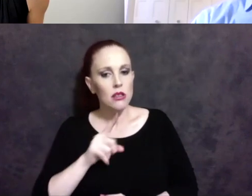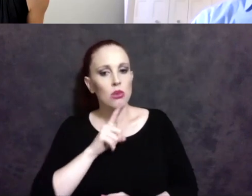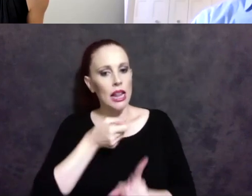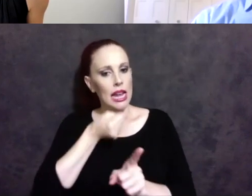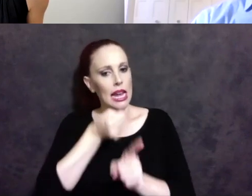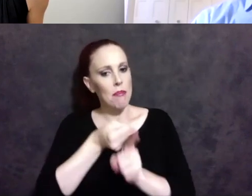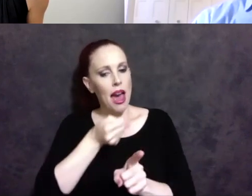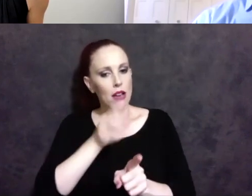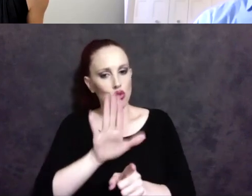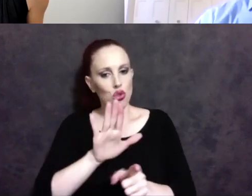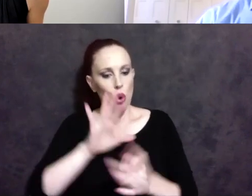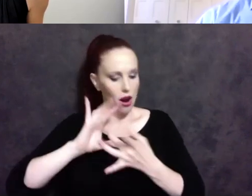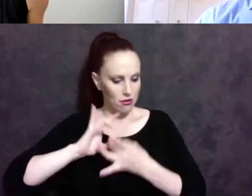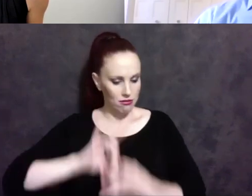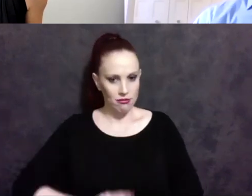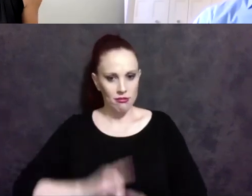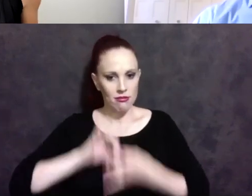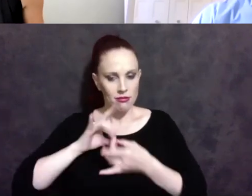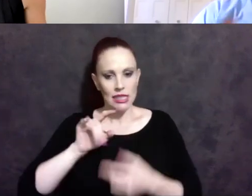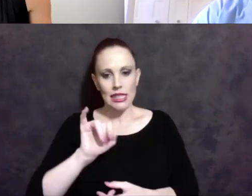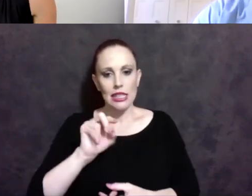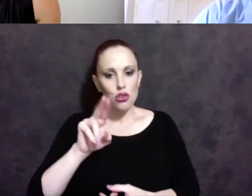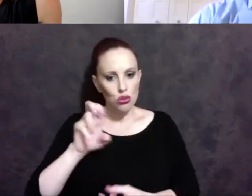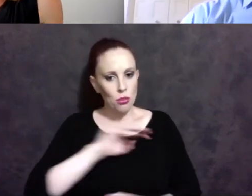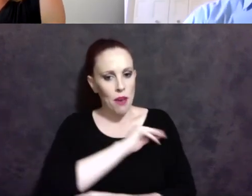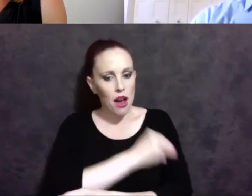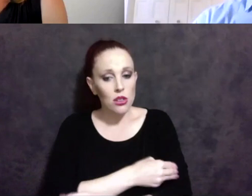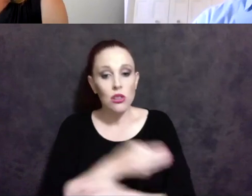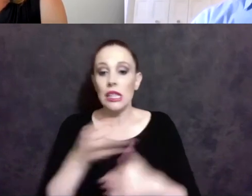tissue to the point where even though it is something you experience years ago; you can